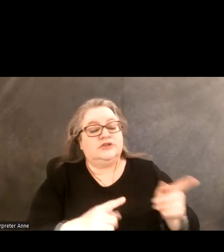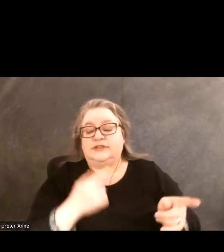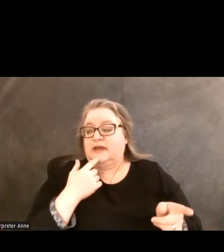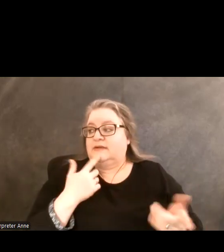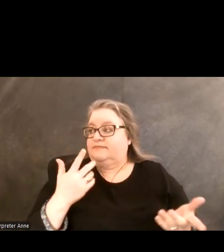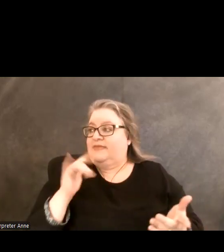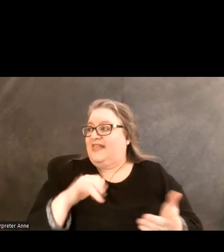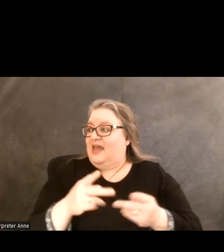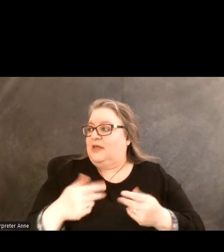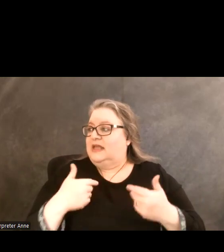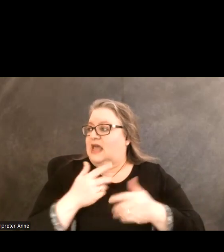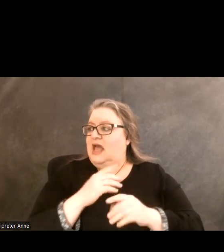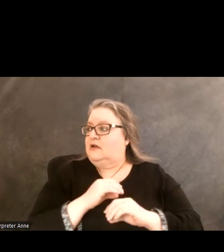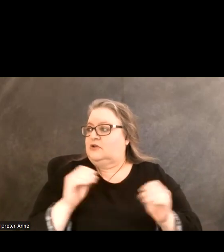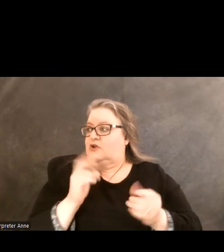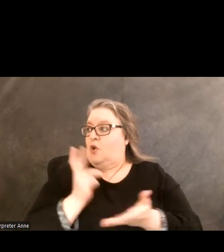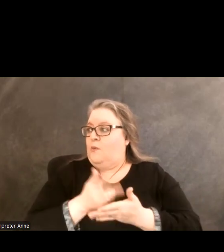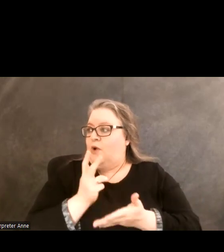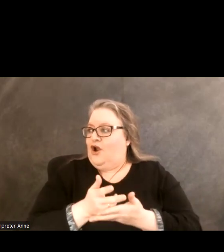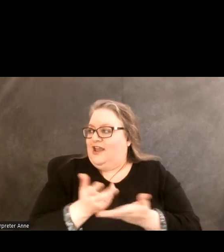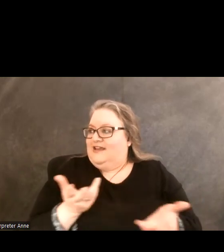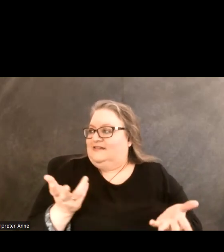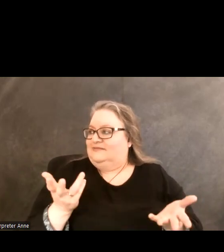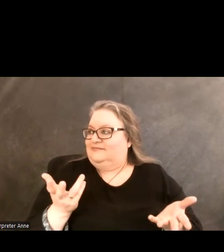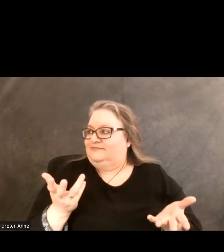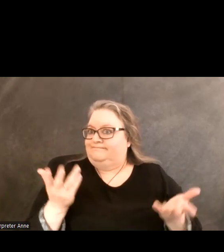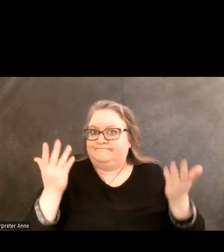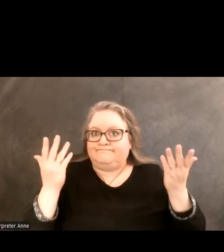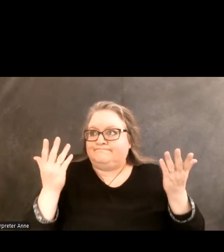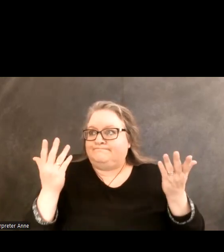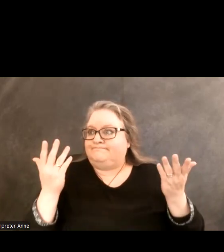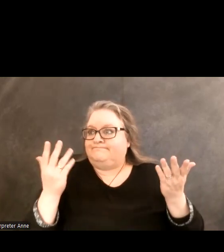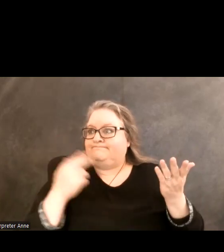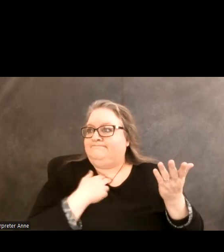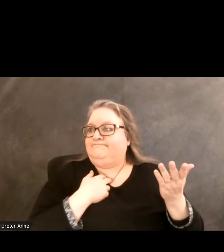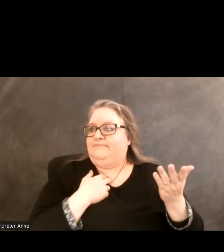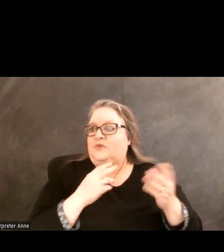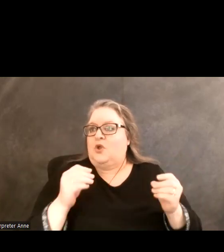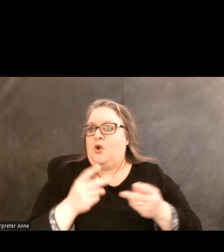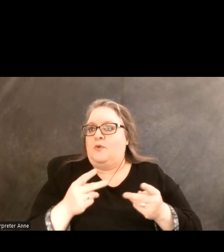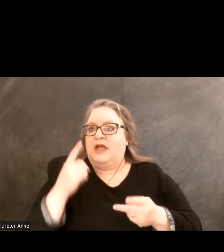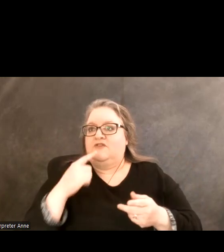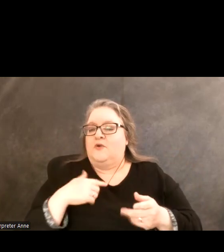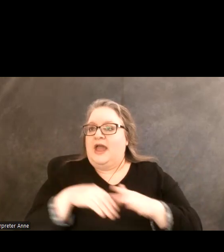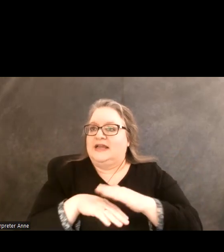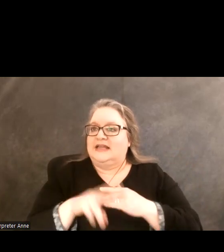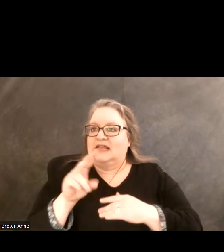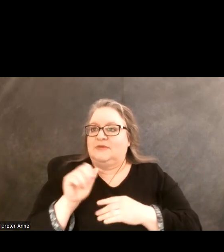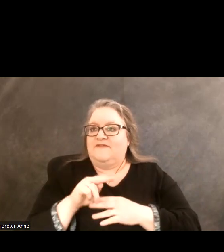place had absolutely no parking, and there was nowhere for me to put my accessible van, and I drove around it in circles for